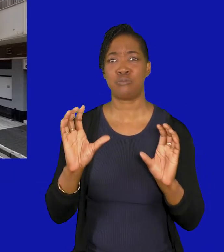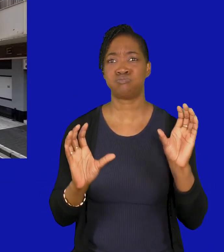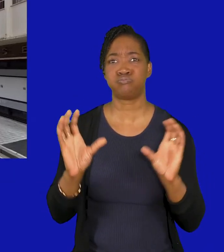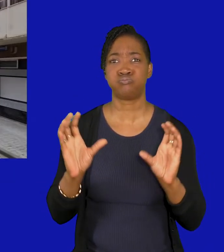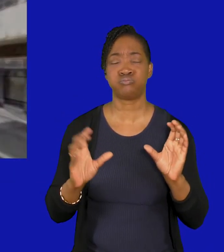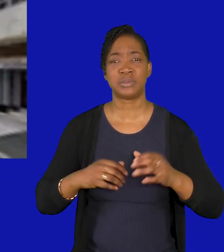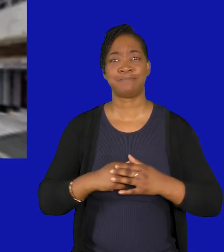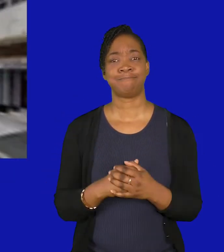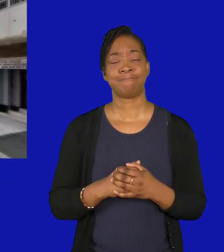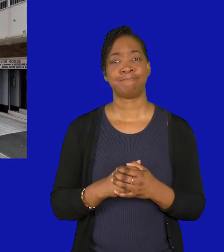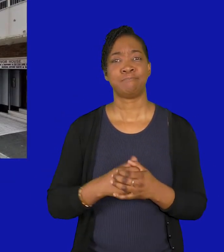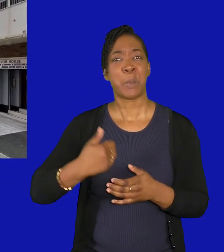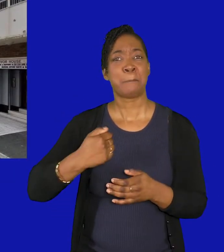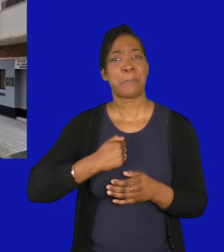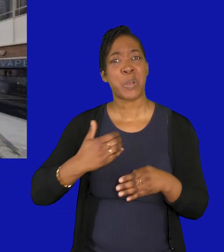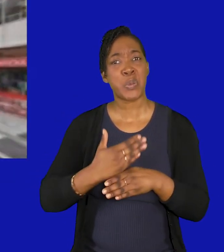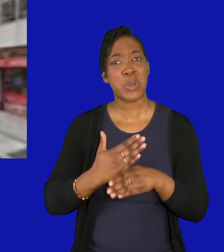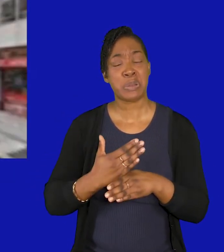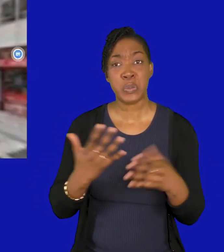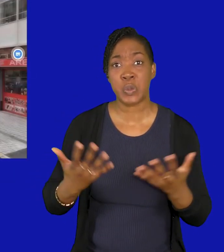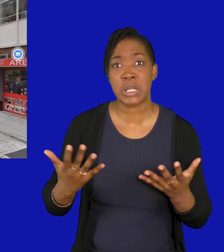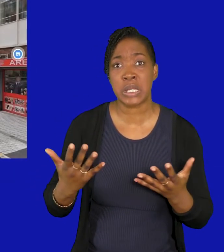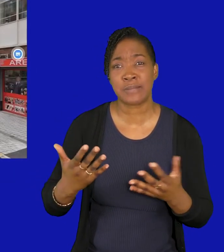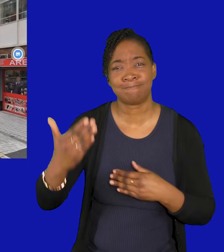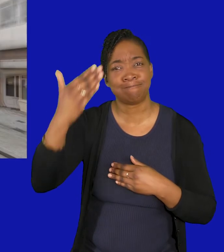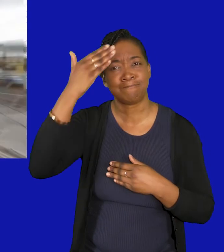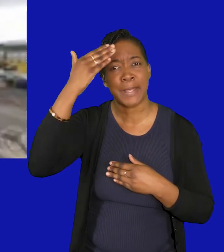So much of the work I do lives in my mind first and foremost.